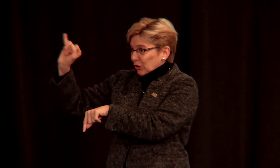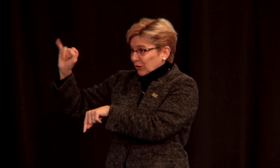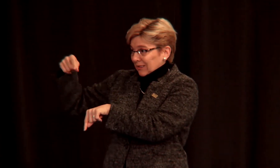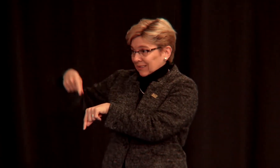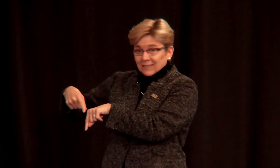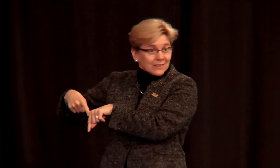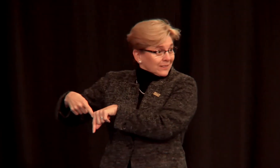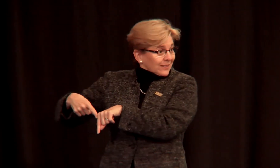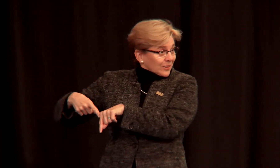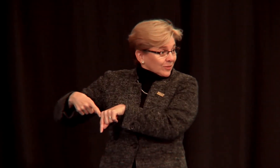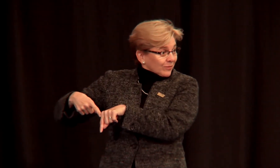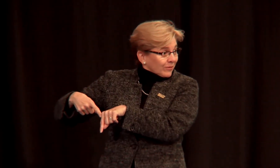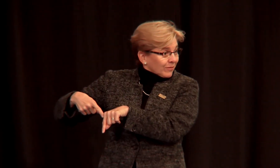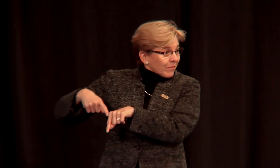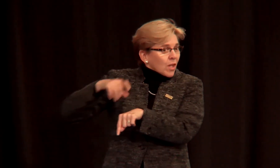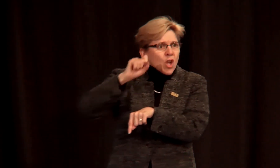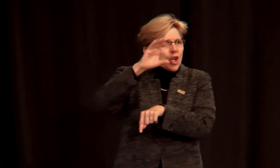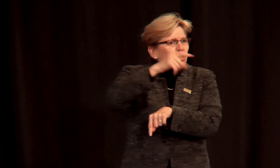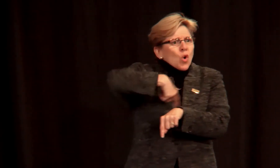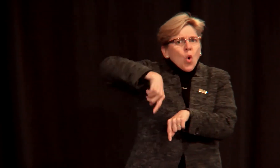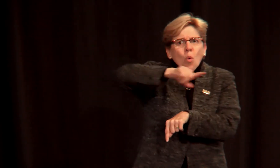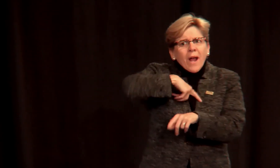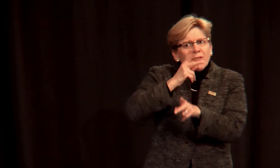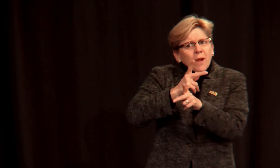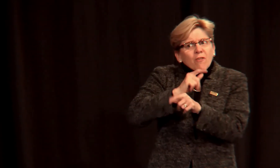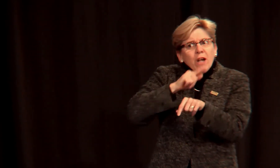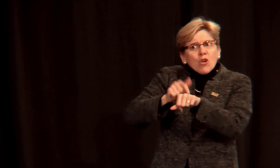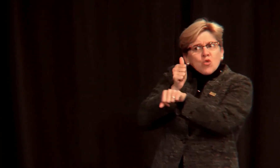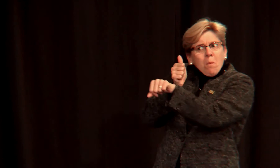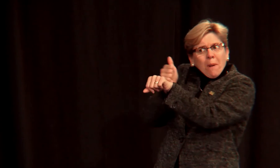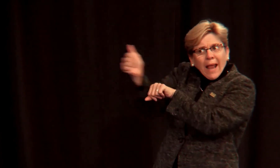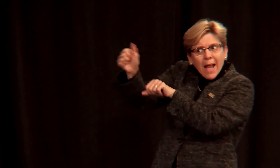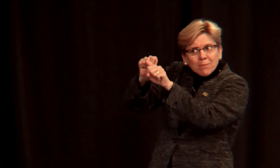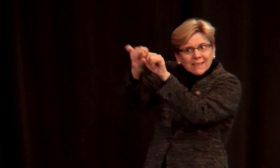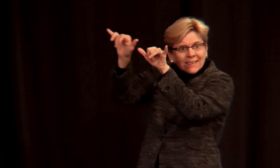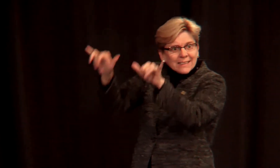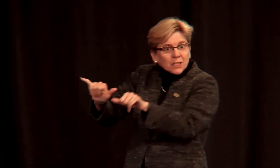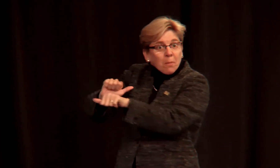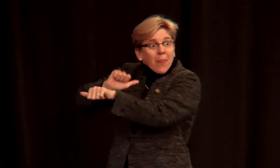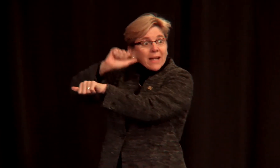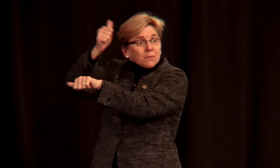a doctor's tool kit so we have to be careful not to blame the system it's